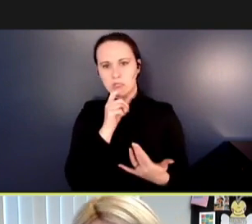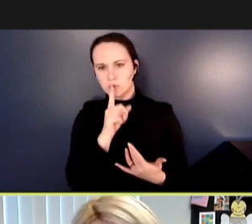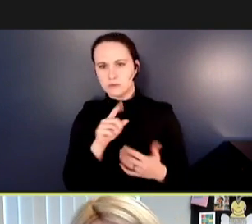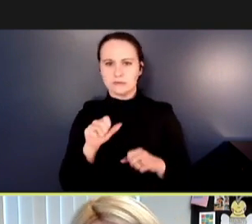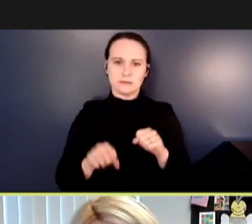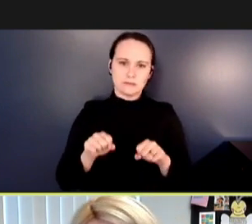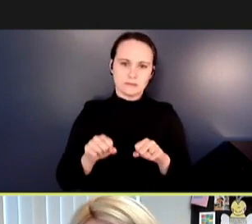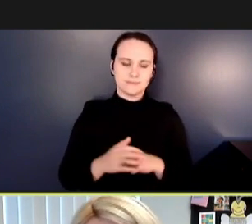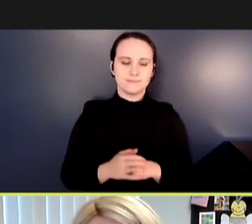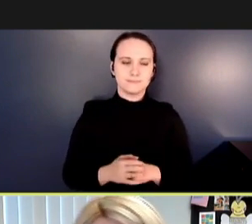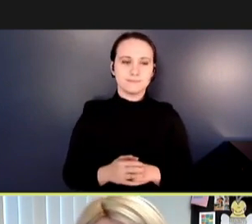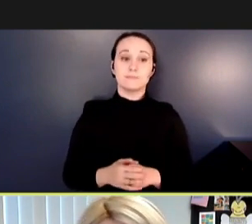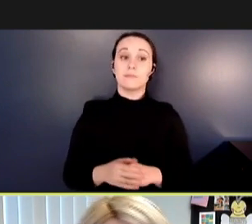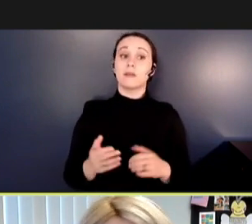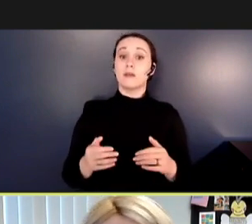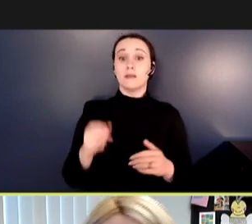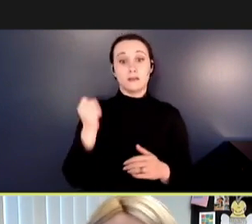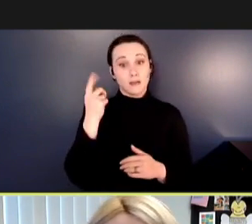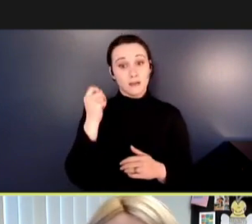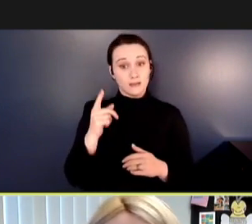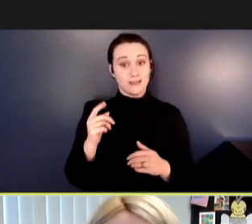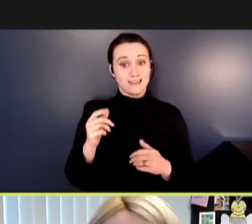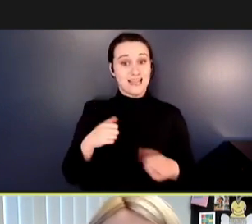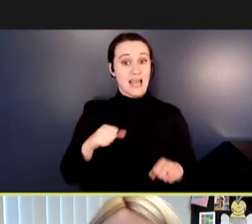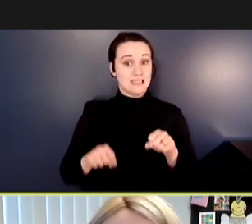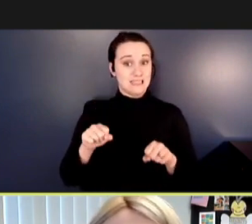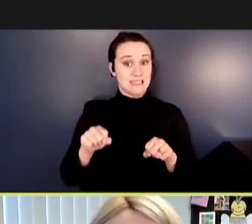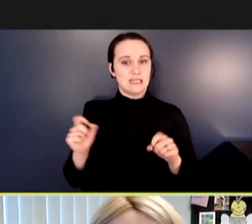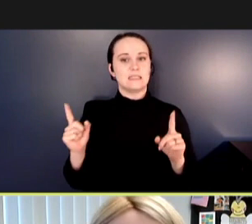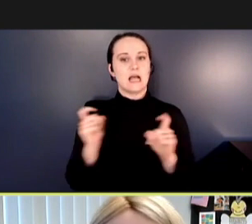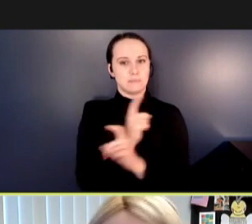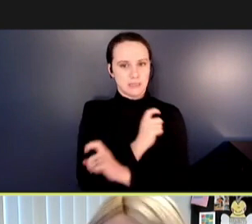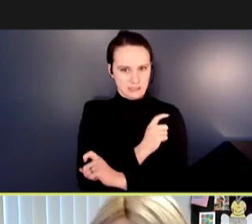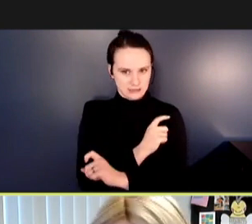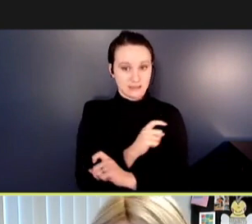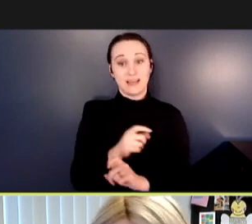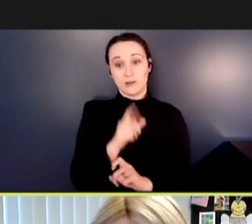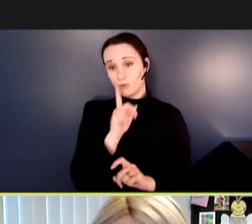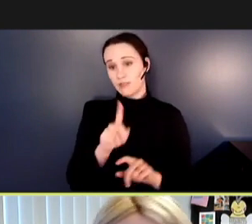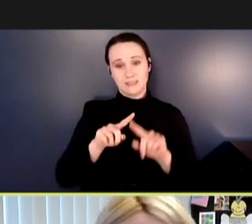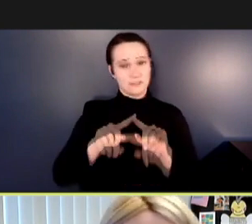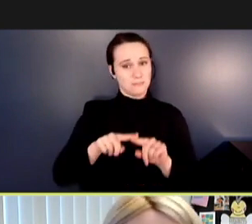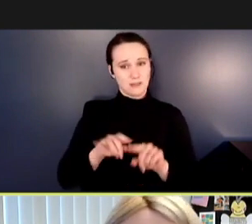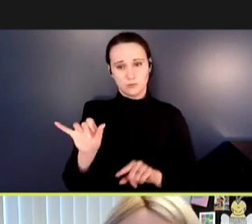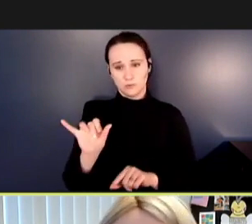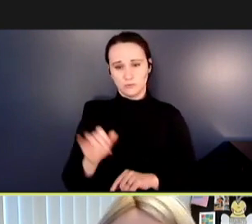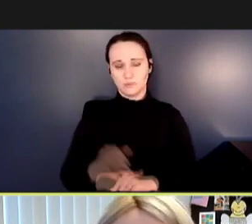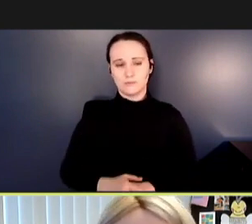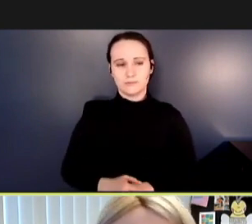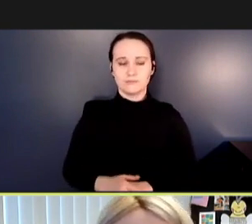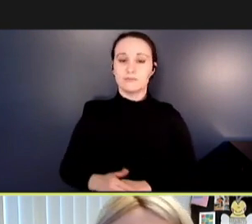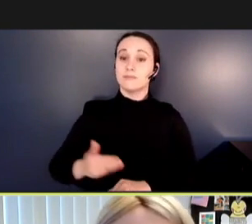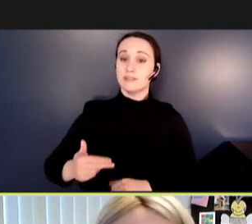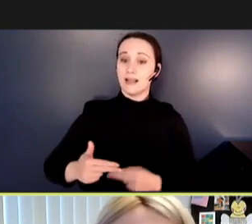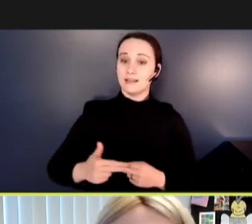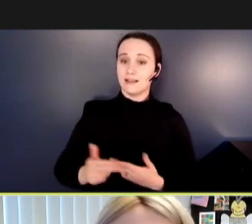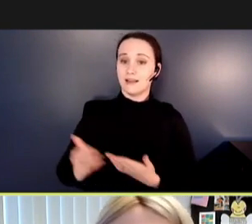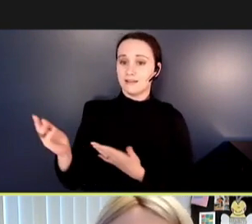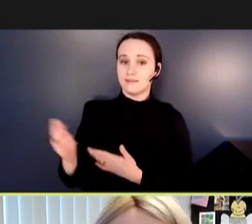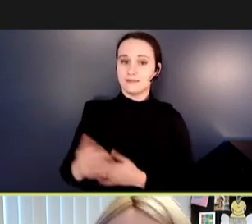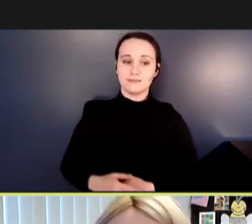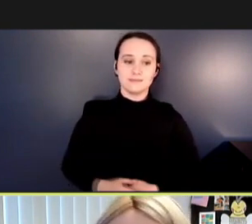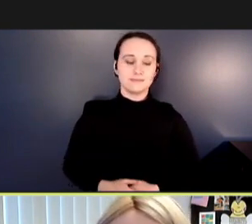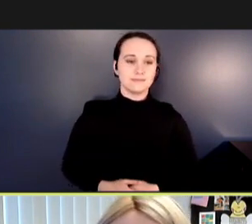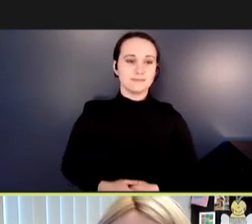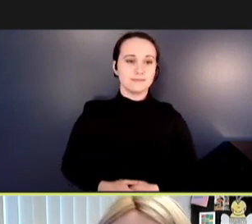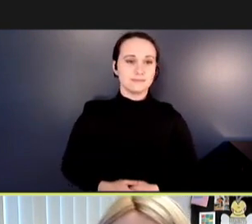individuals is complex and the determinants of hesitancy are highly variable. Next slide please.